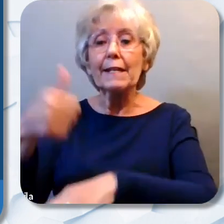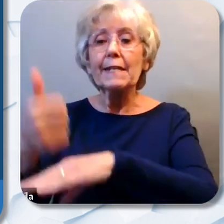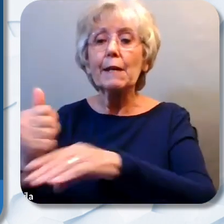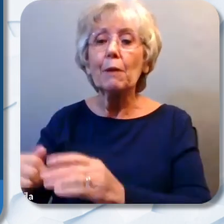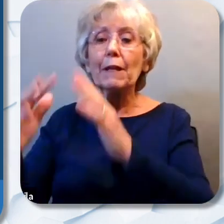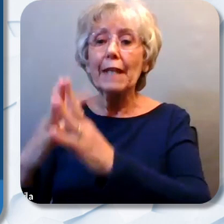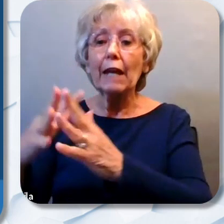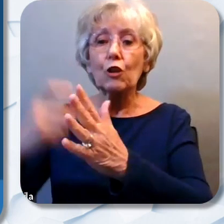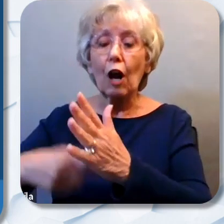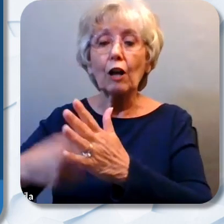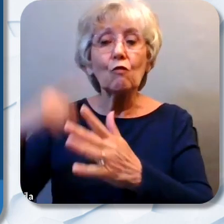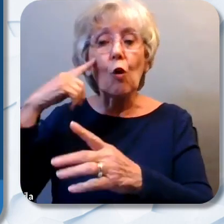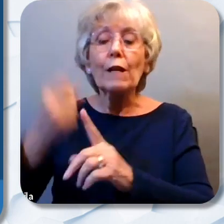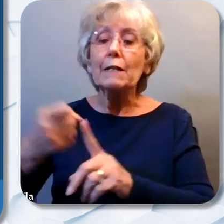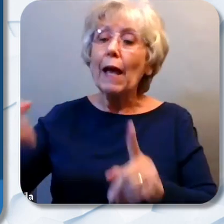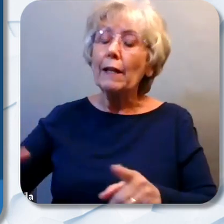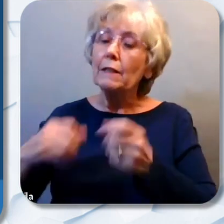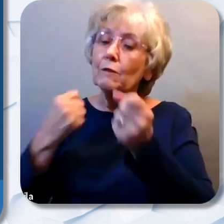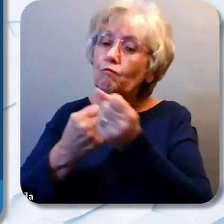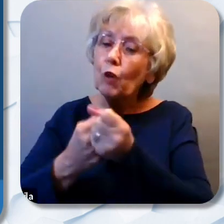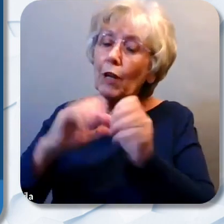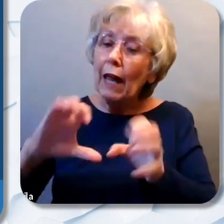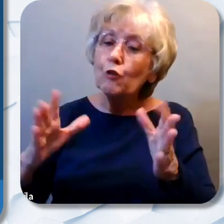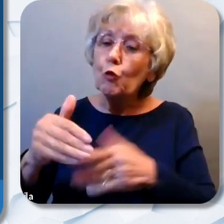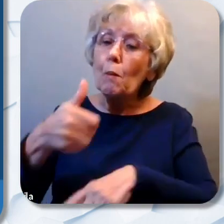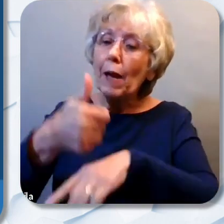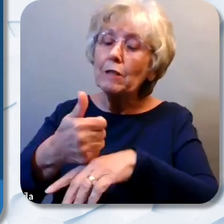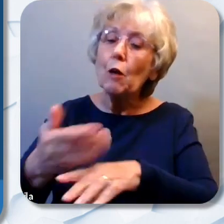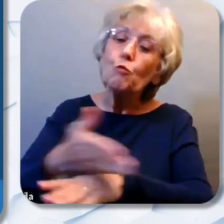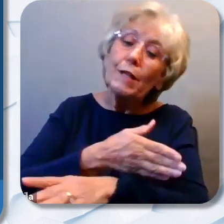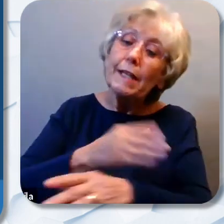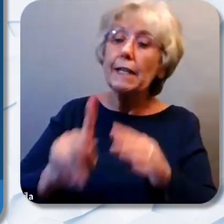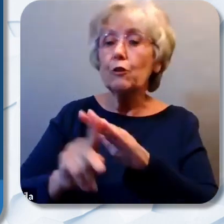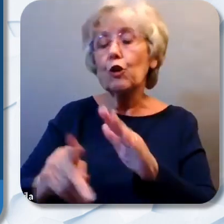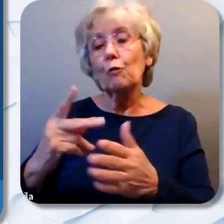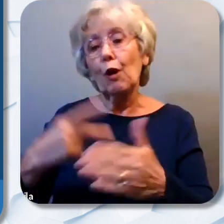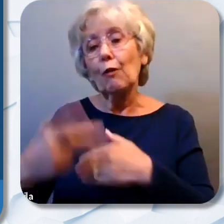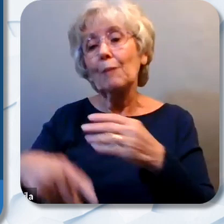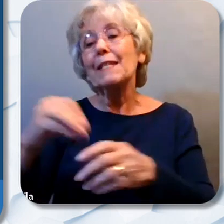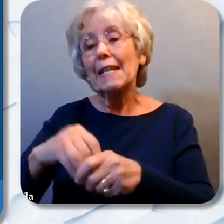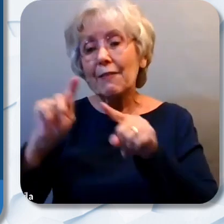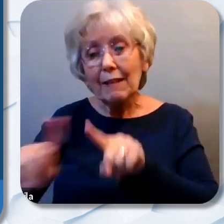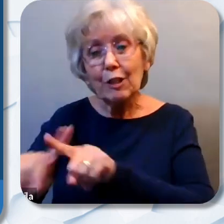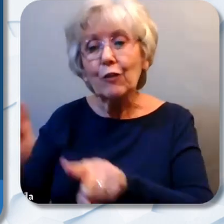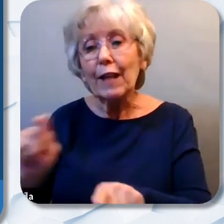access to classroom based pre kindergarten programs at le a's. The new le a methodology